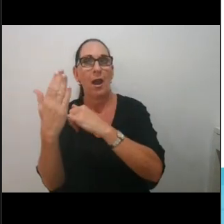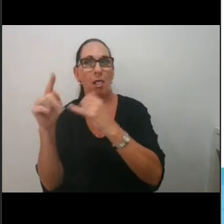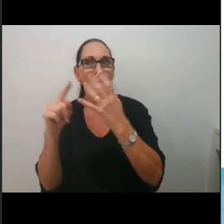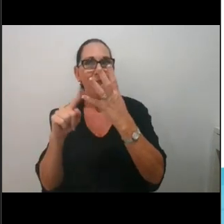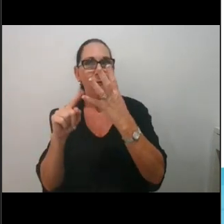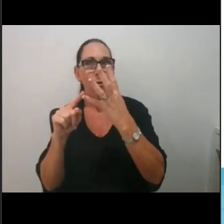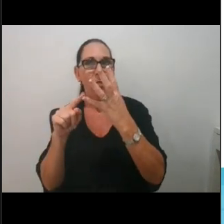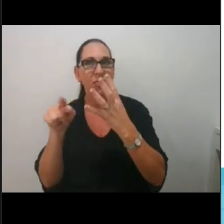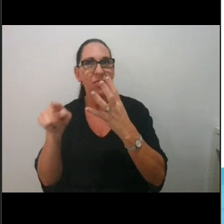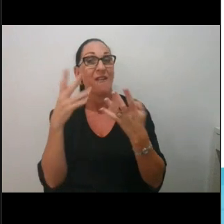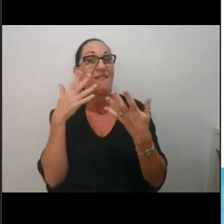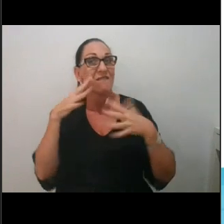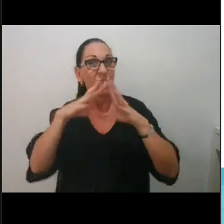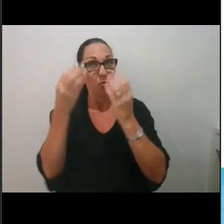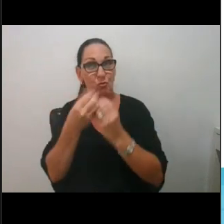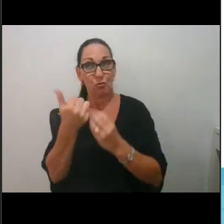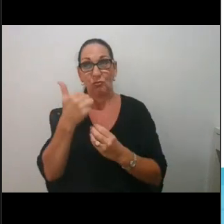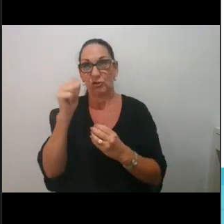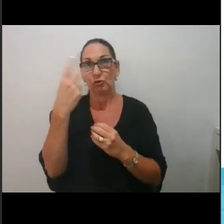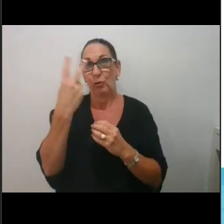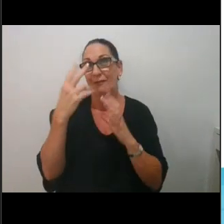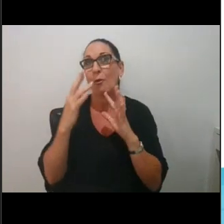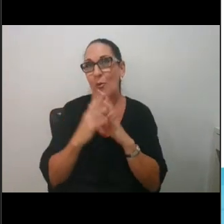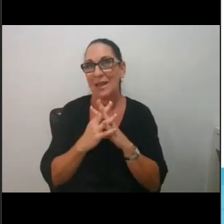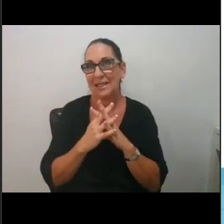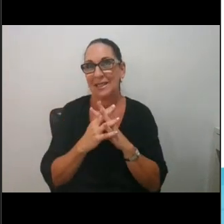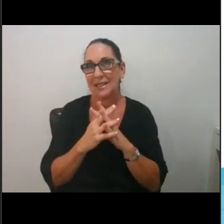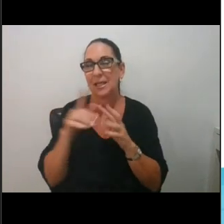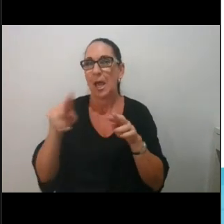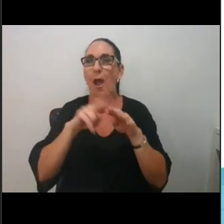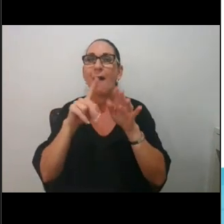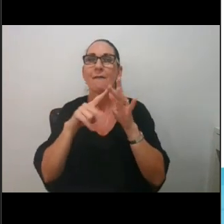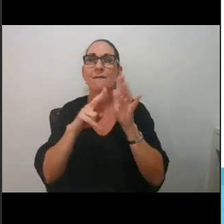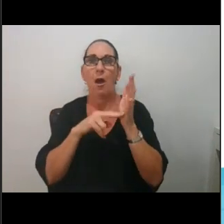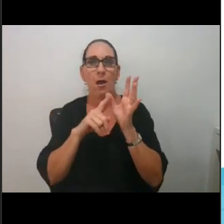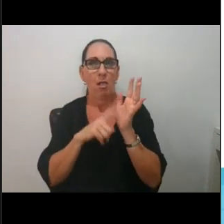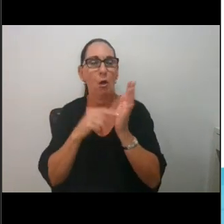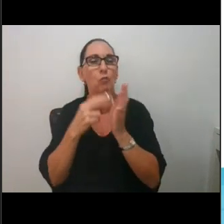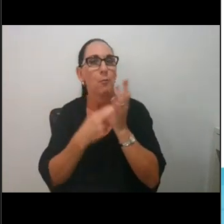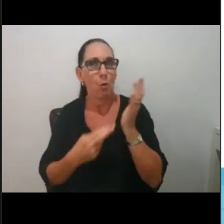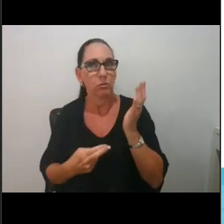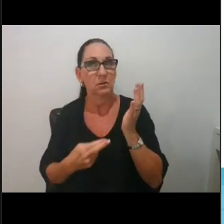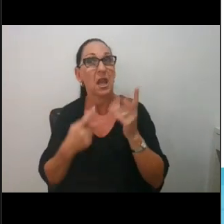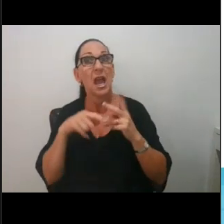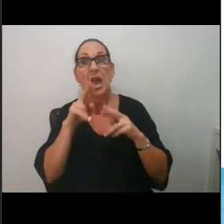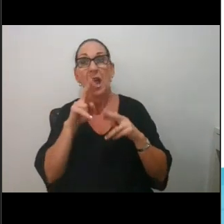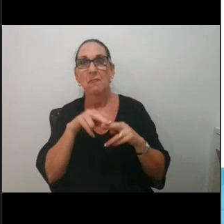weeks and it can be considered for any sentence if somebody does go on to want to accept their